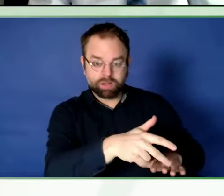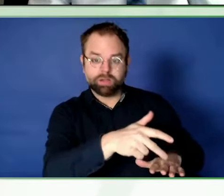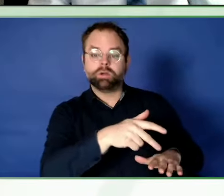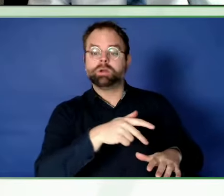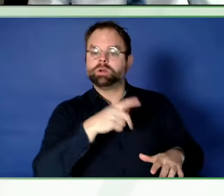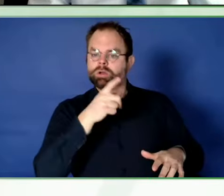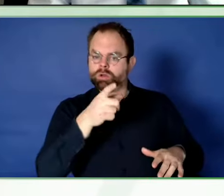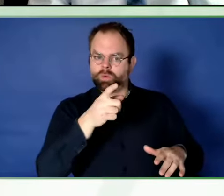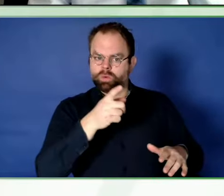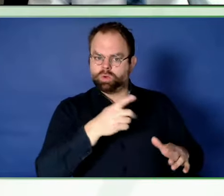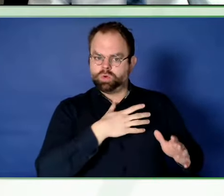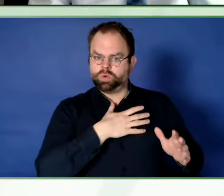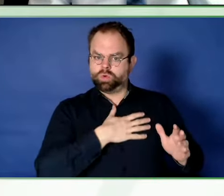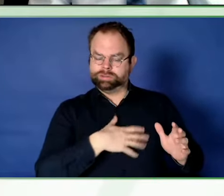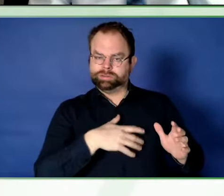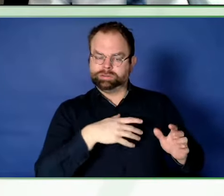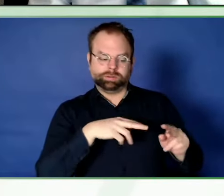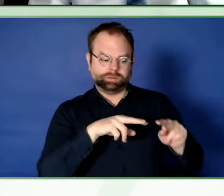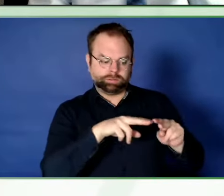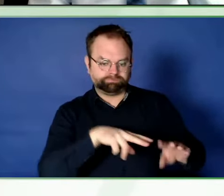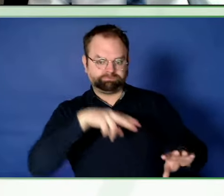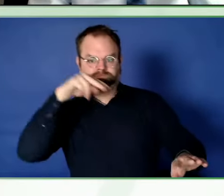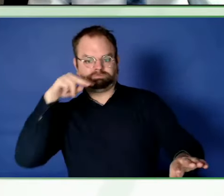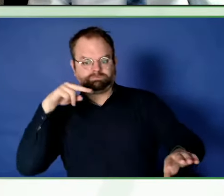if the experience obstacles or not?